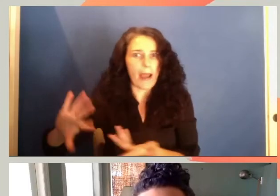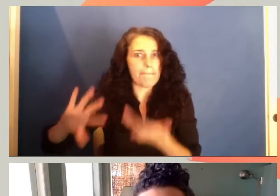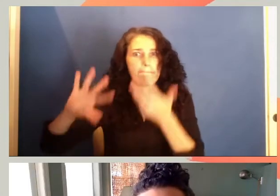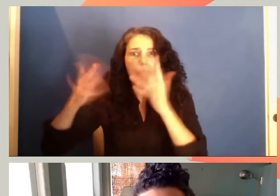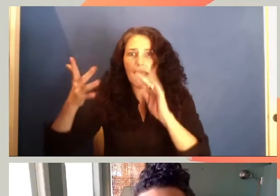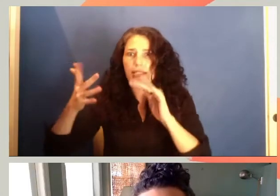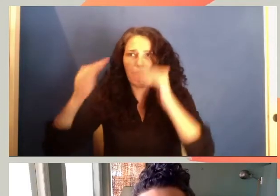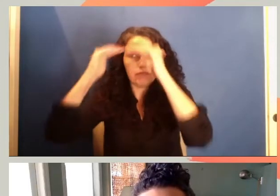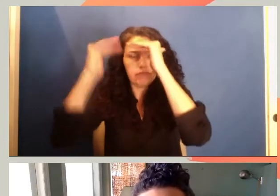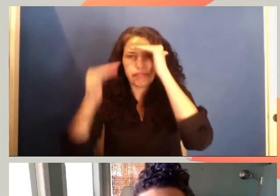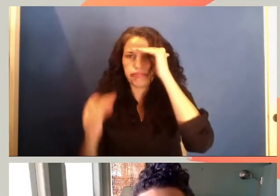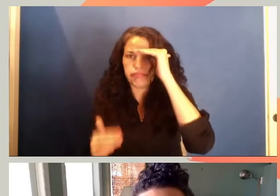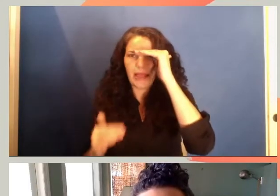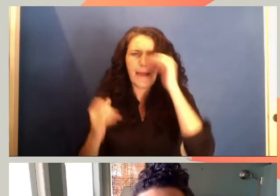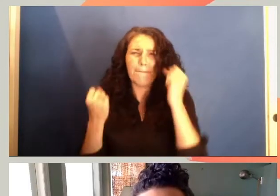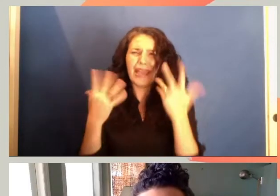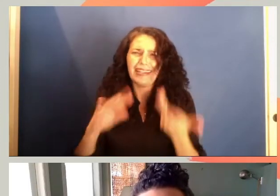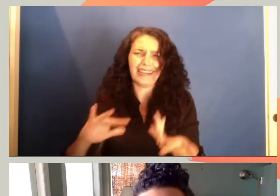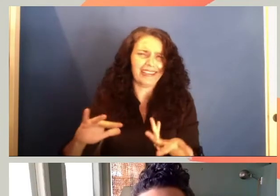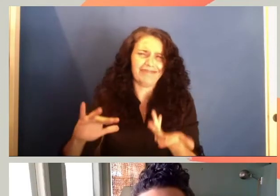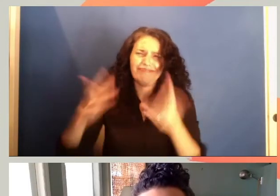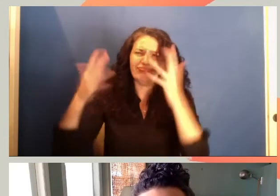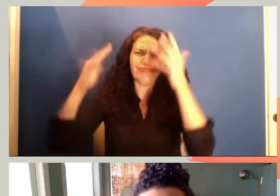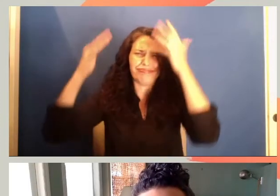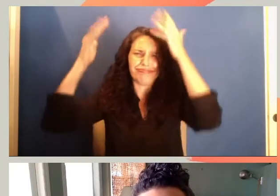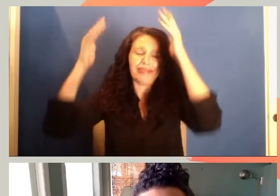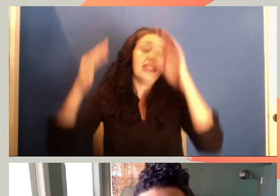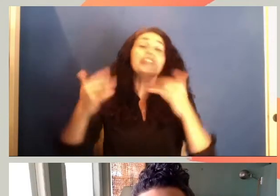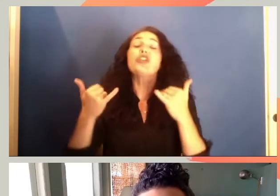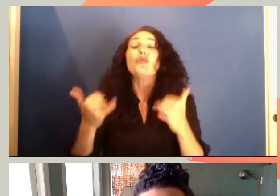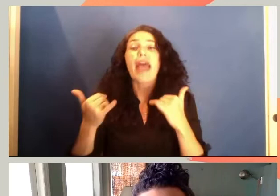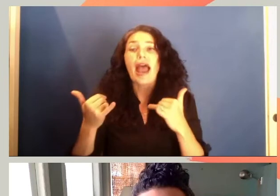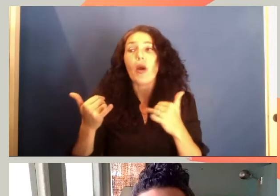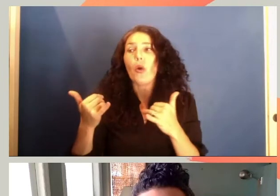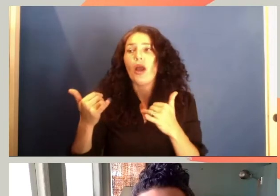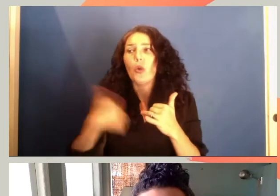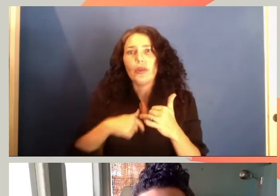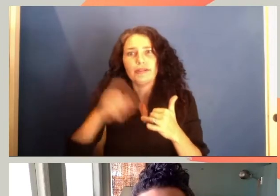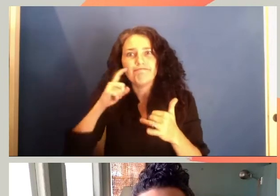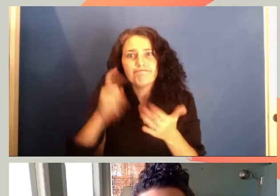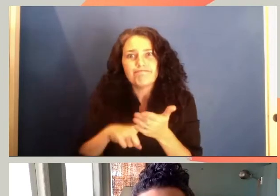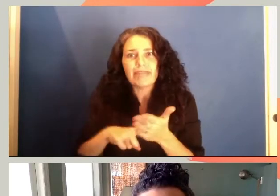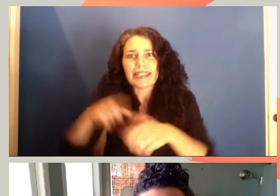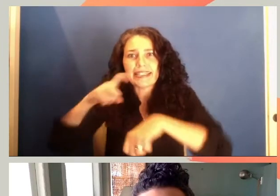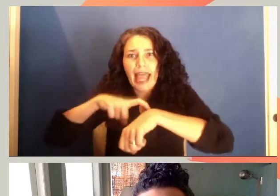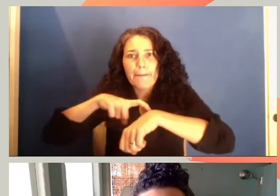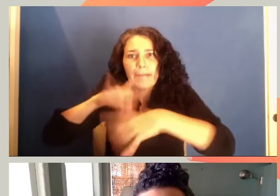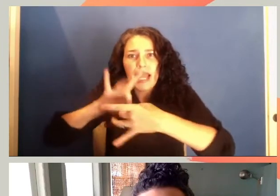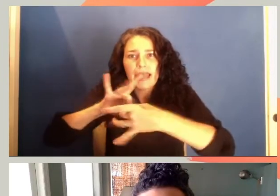I think it's telling us that it is time to let go of the old programming, it's time to let go